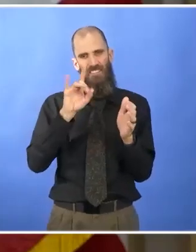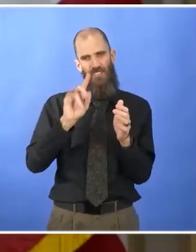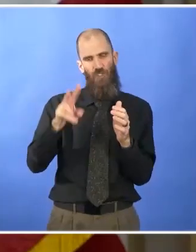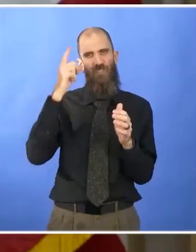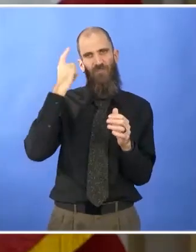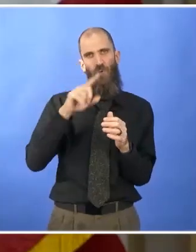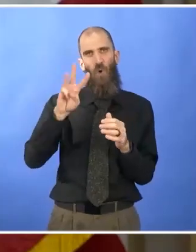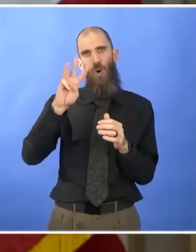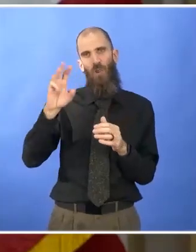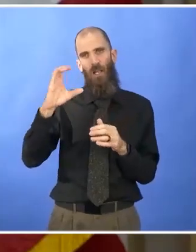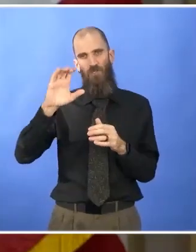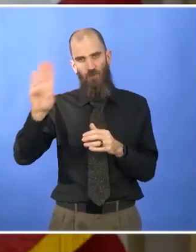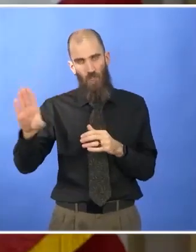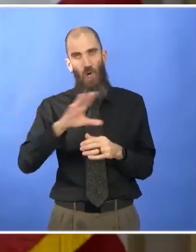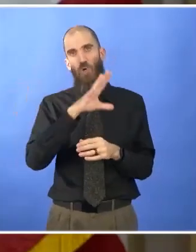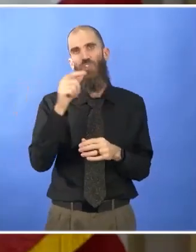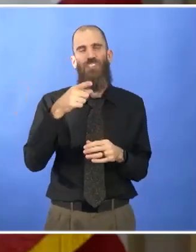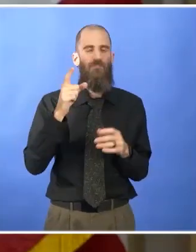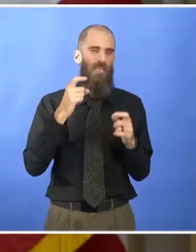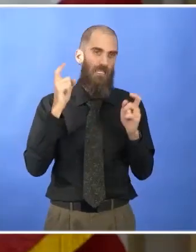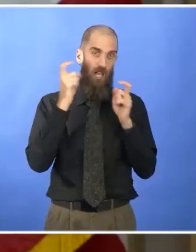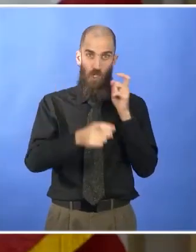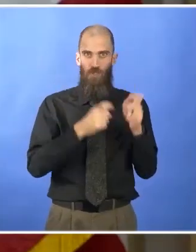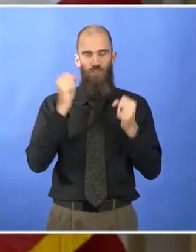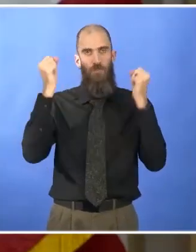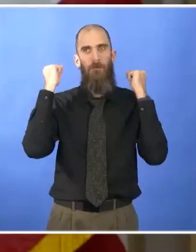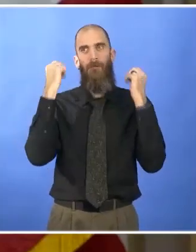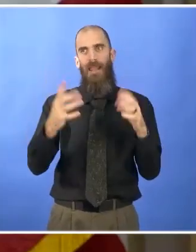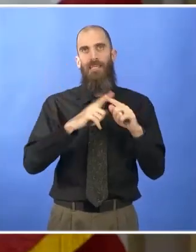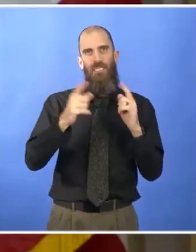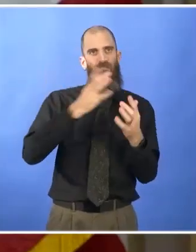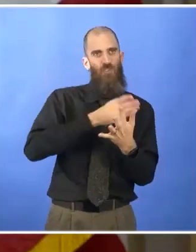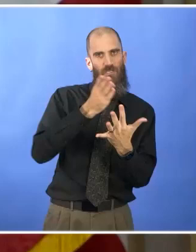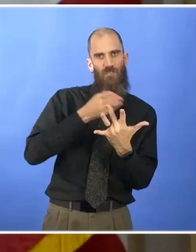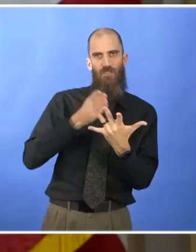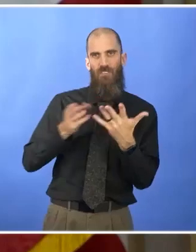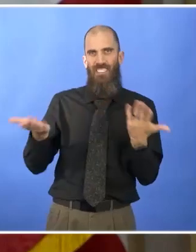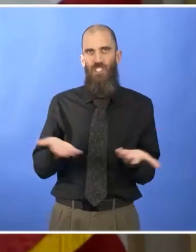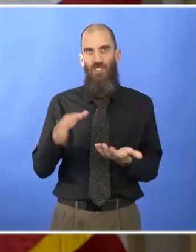THE COMMISSION, INCLUDING WHAT IS KNOWN AS THE VIRGINIA